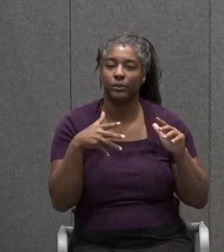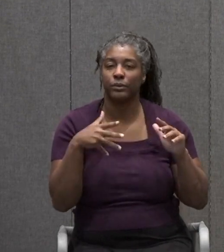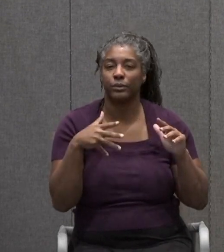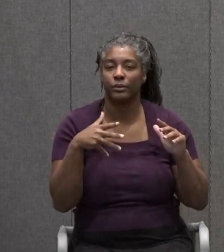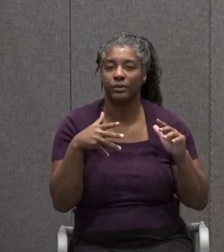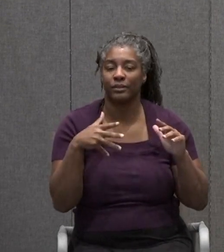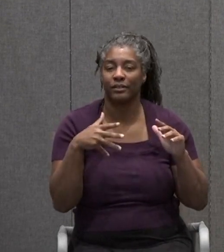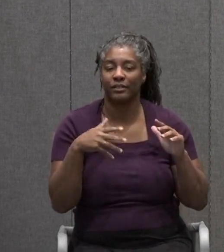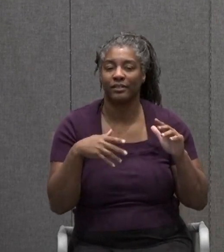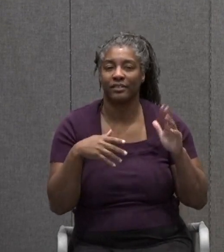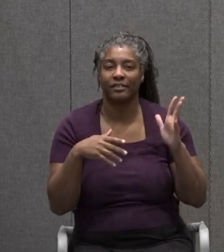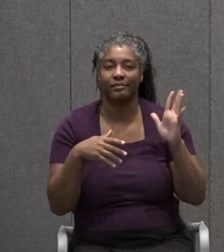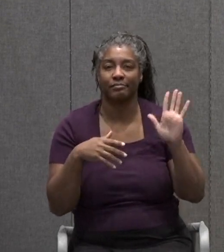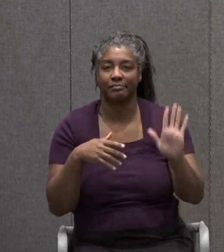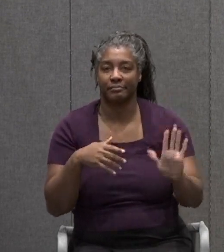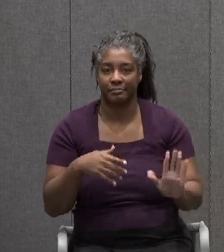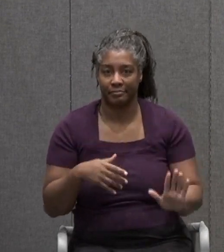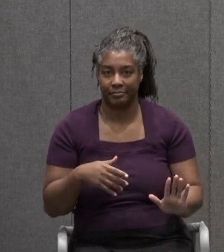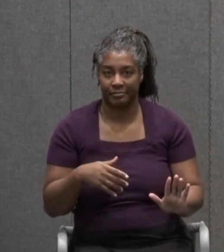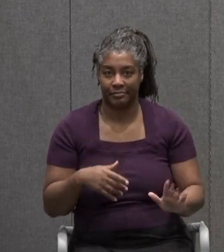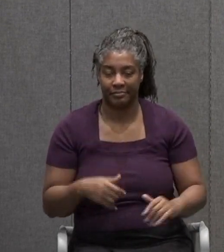as just let it come on now and glide next to you.